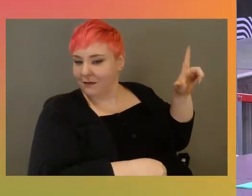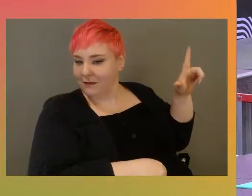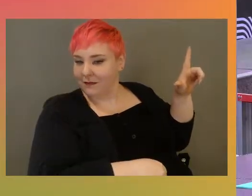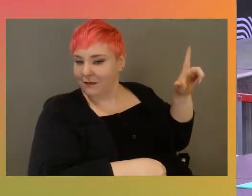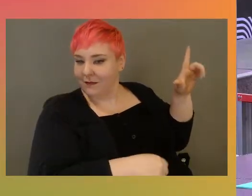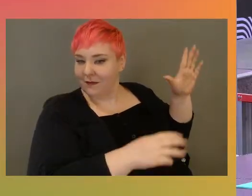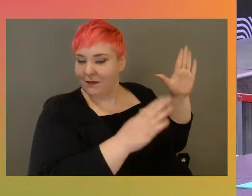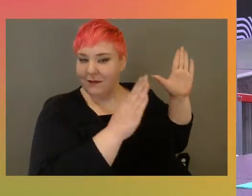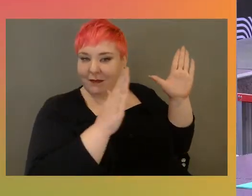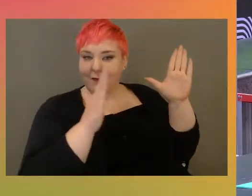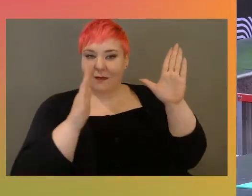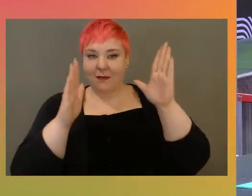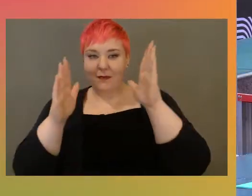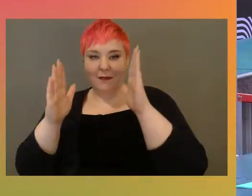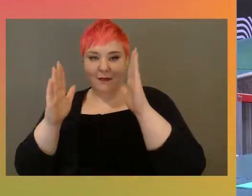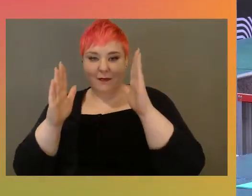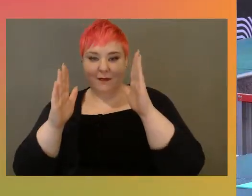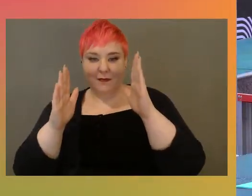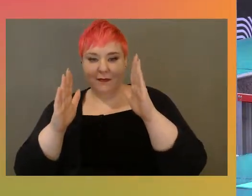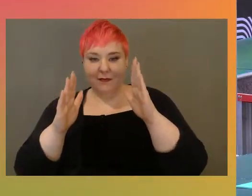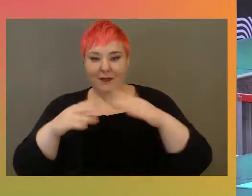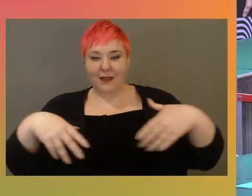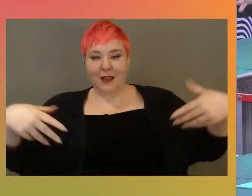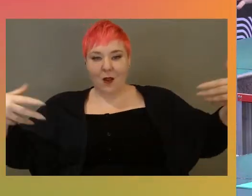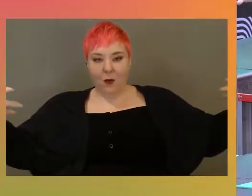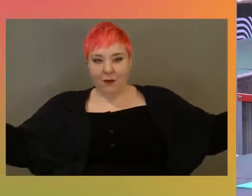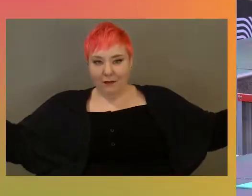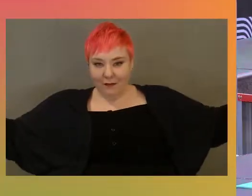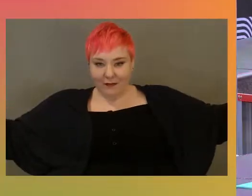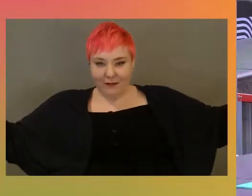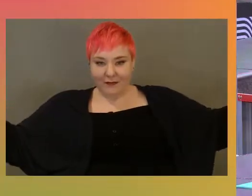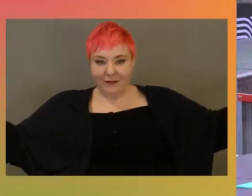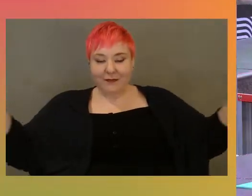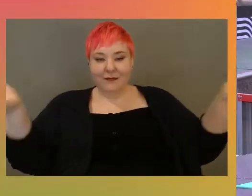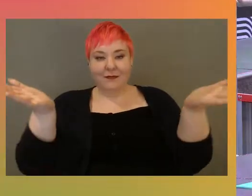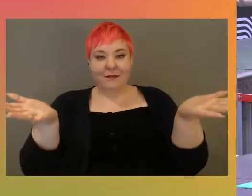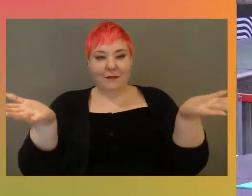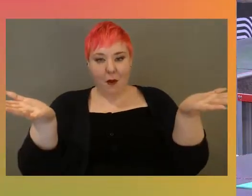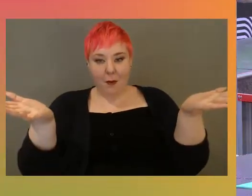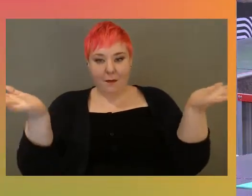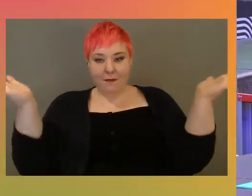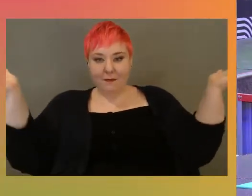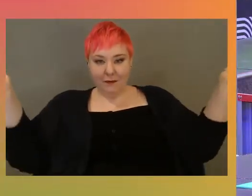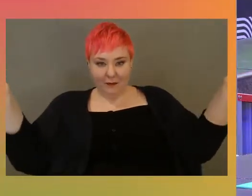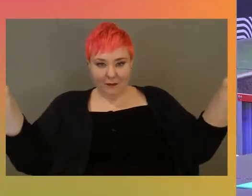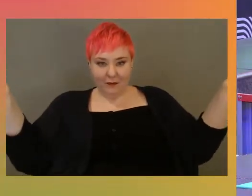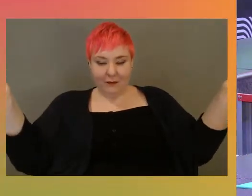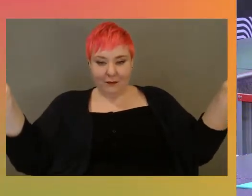LEFT. THIS TIME, TURN YOUR NOSE TO THE RIGHT.